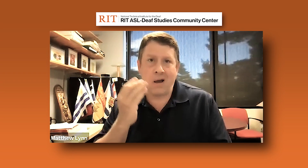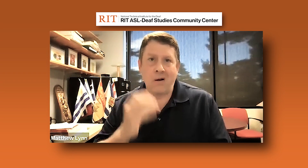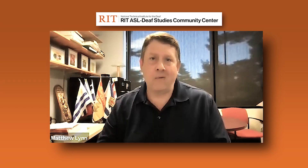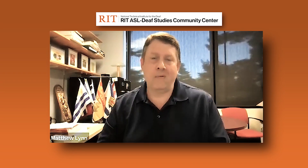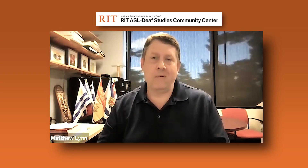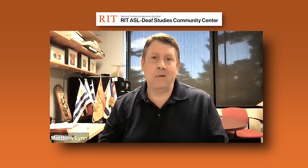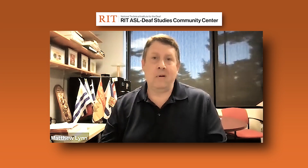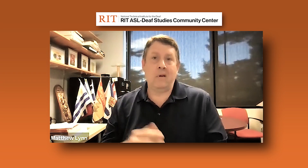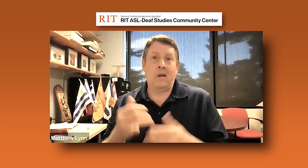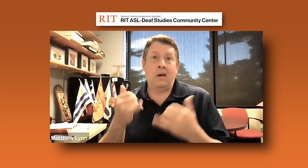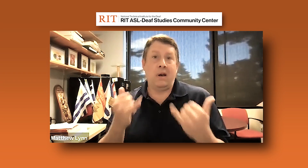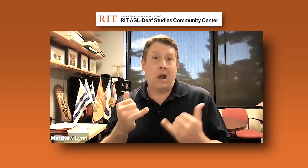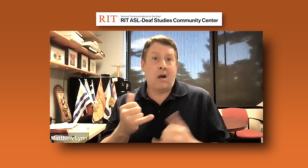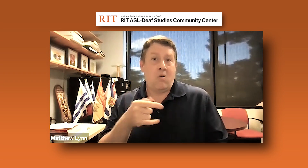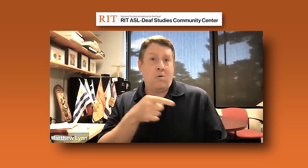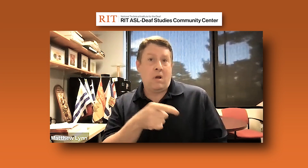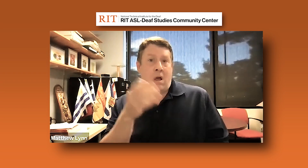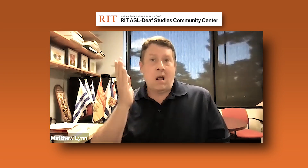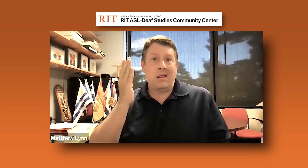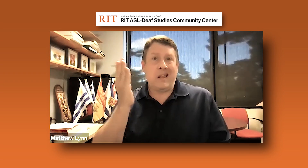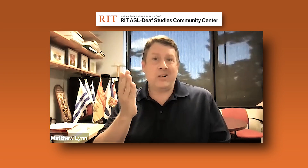She is a very impressive woman.